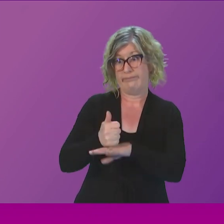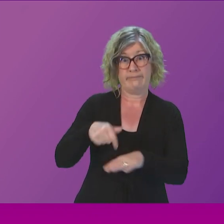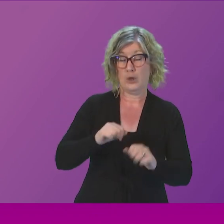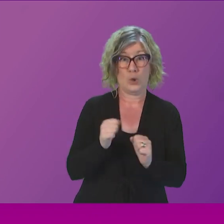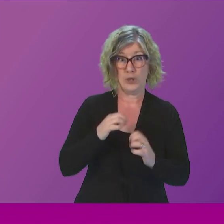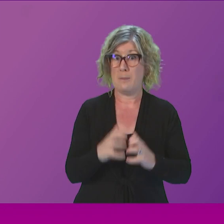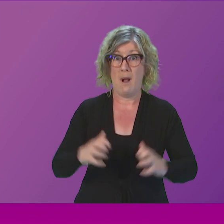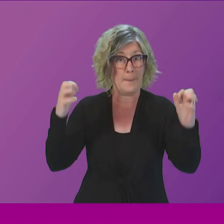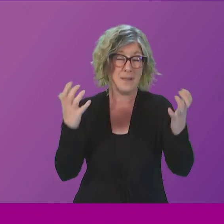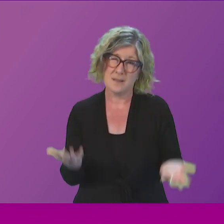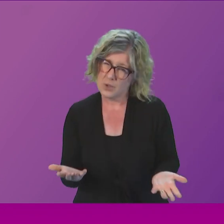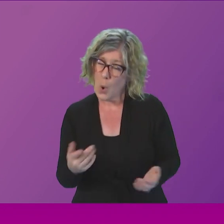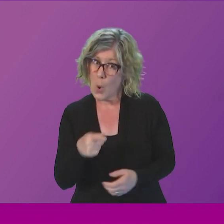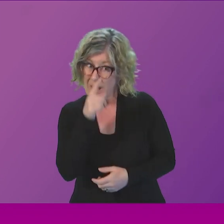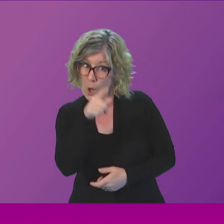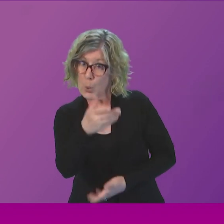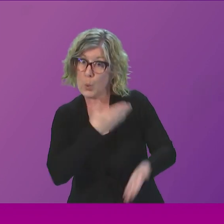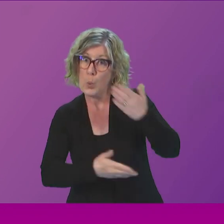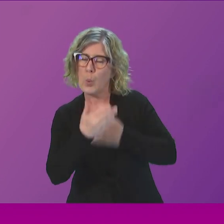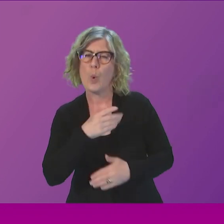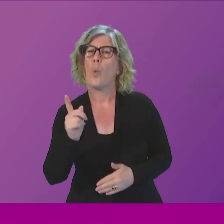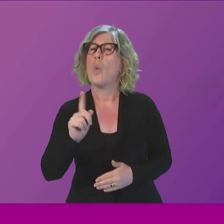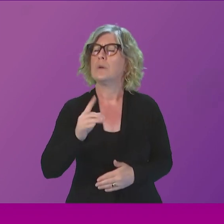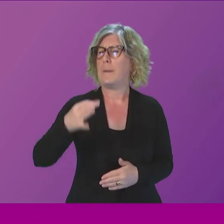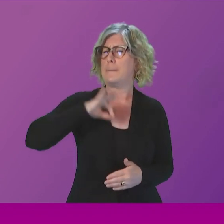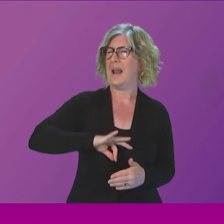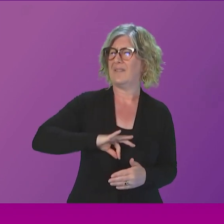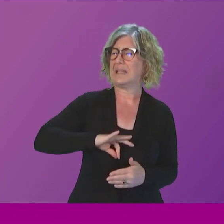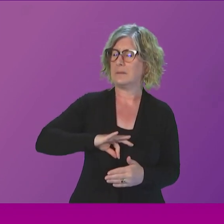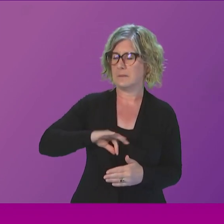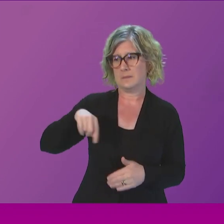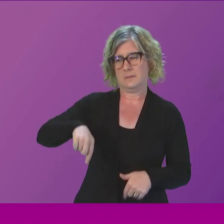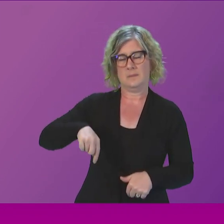Will the First Minister set out what benefits the Scottish Government’s rural visa pilot